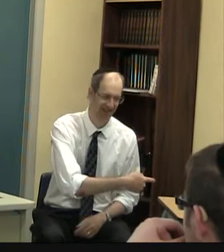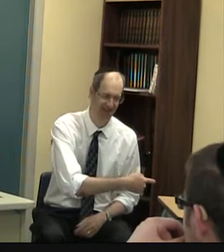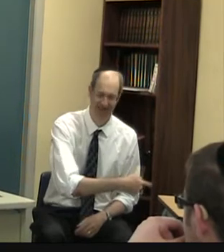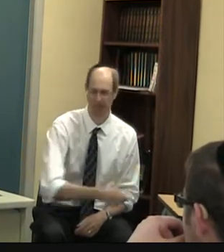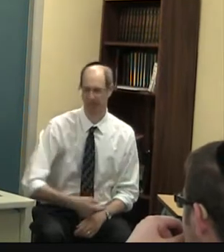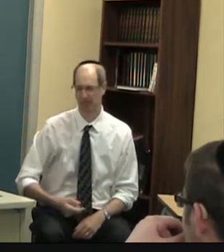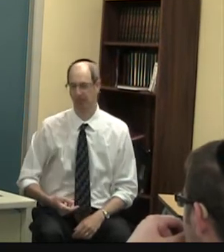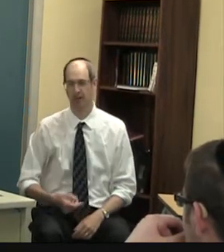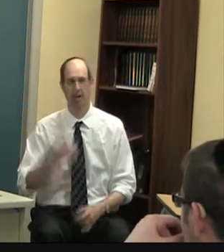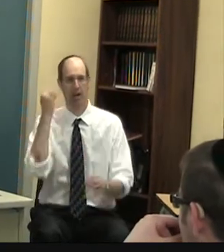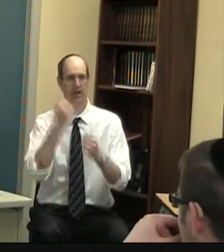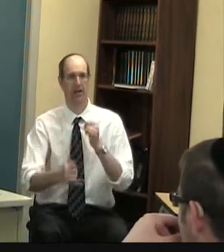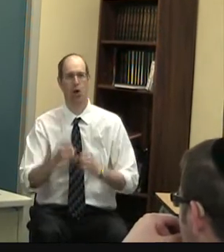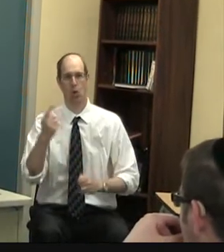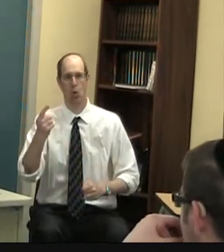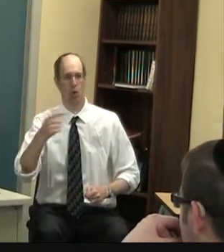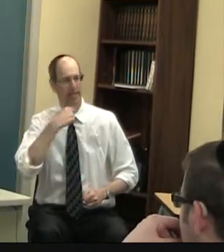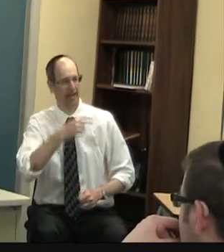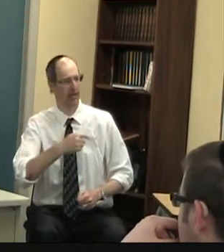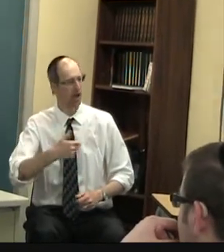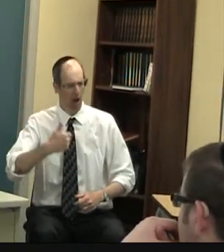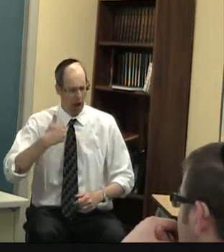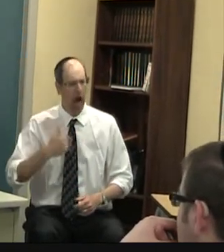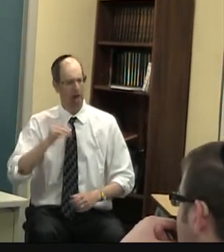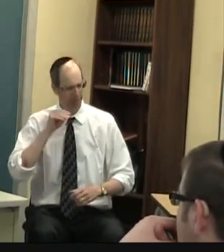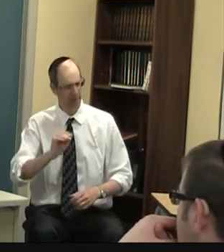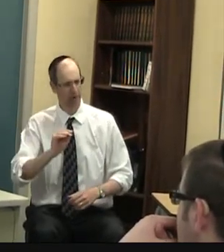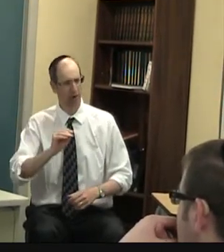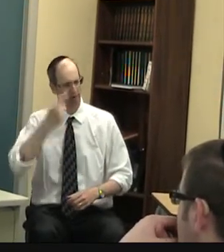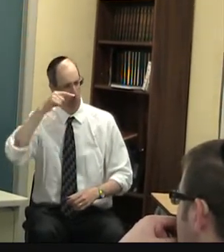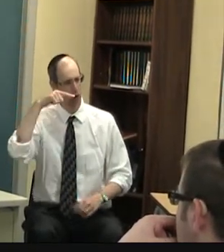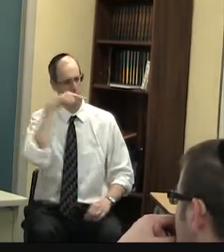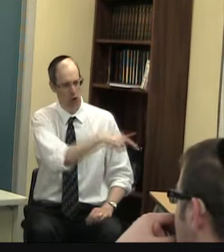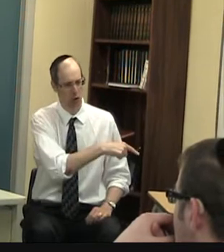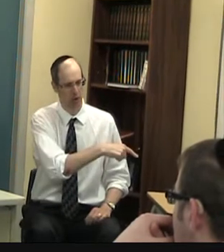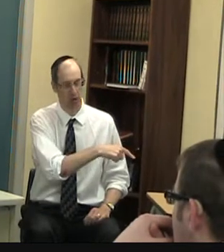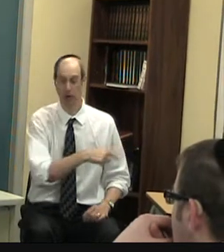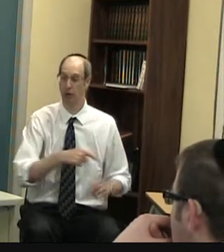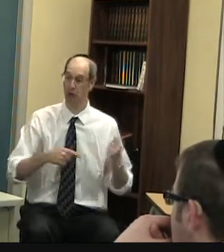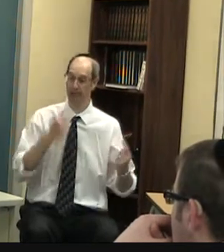So finally one of them says i have an investment opportunity for you and the bus adheres this he gets so excited